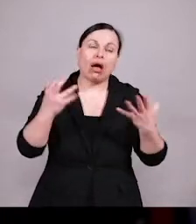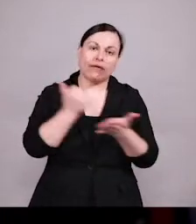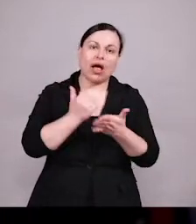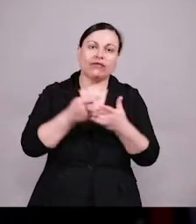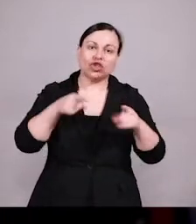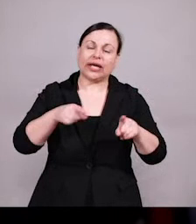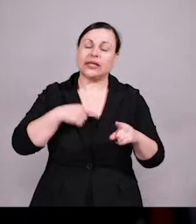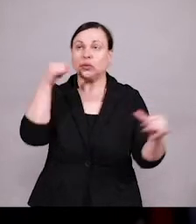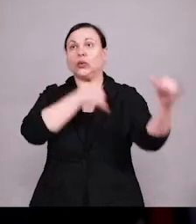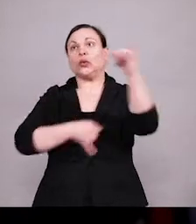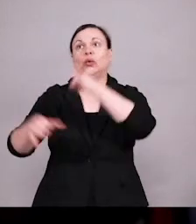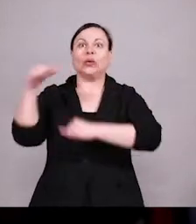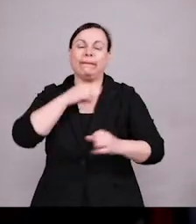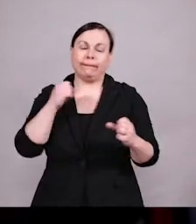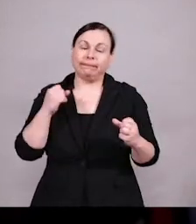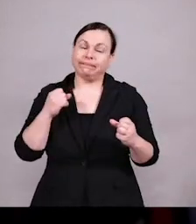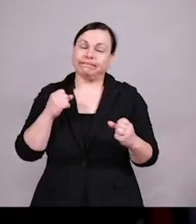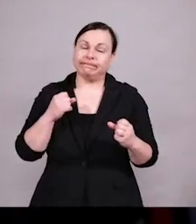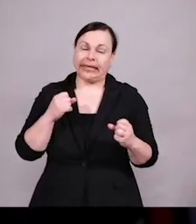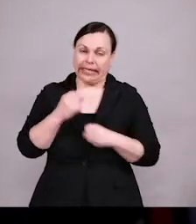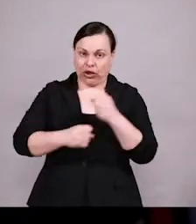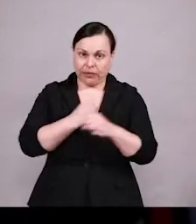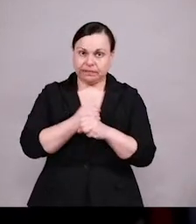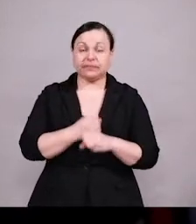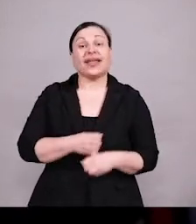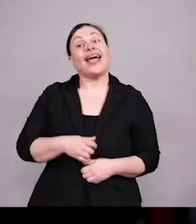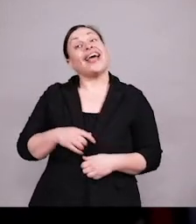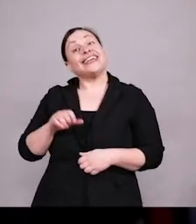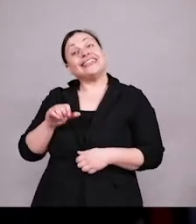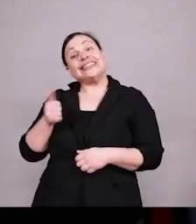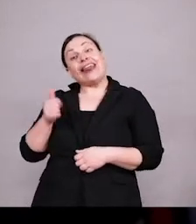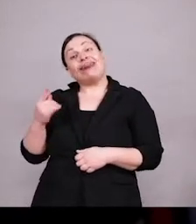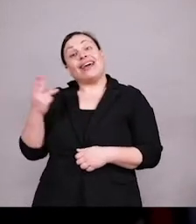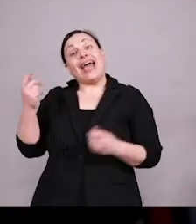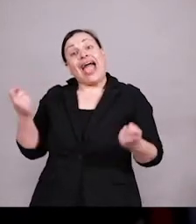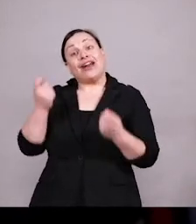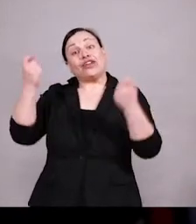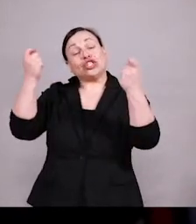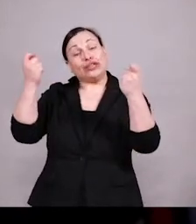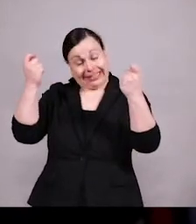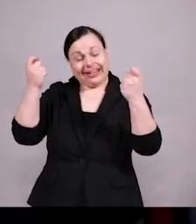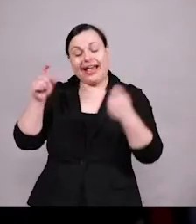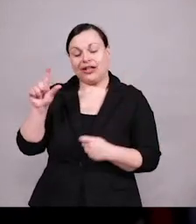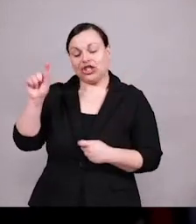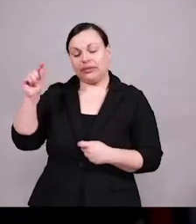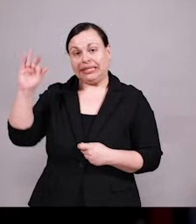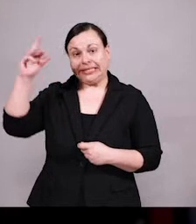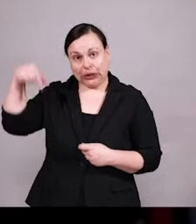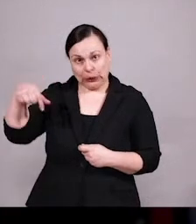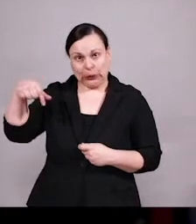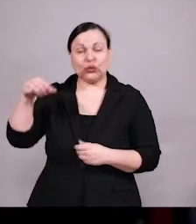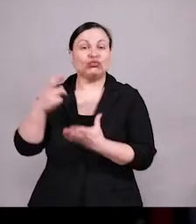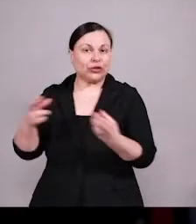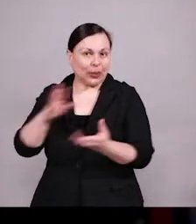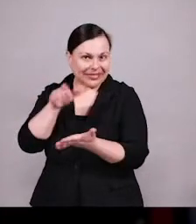this extraordinary year and celebrating its 10th anniversary is our LGBTQ resource center which